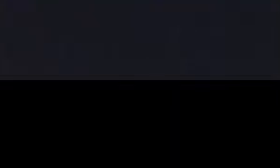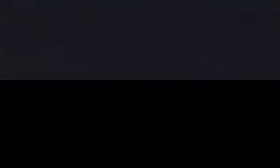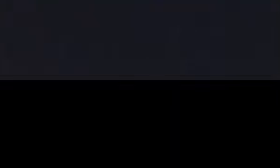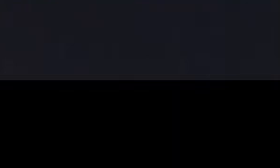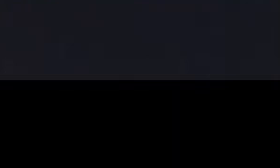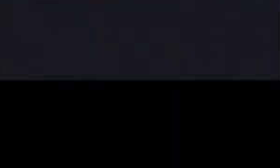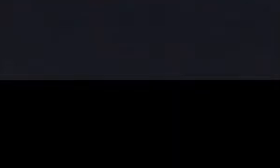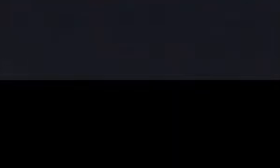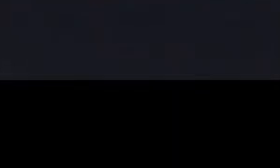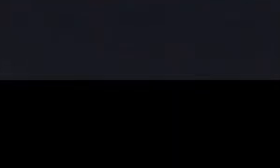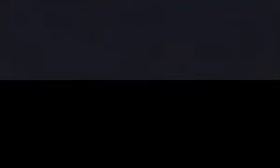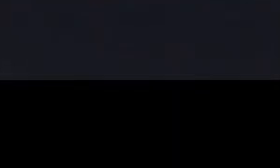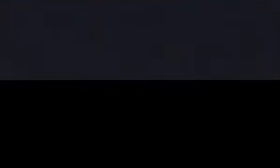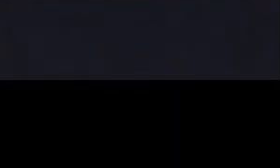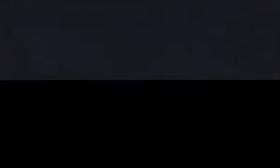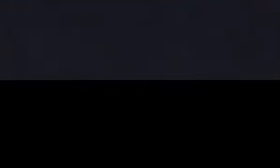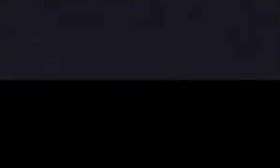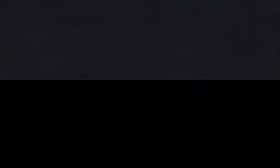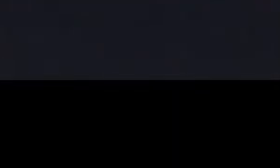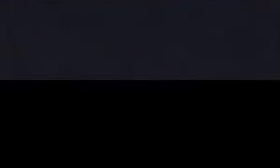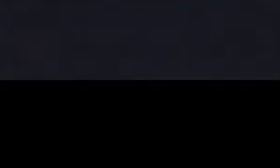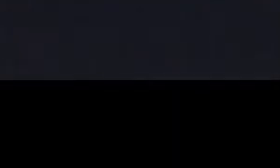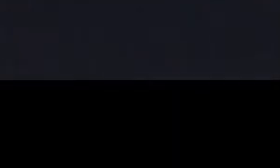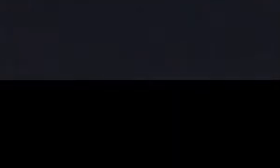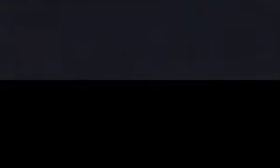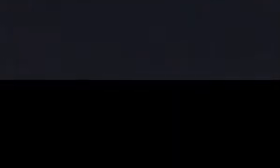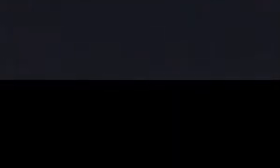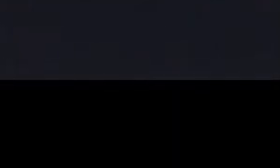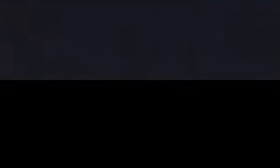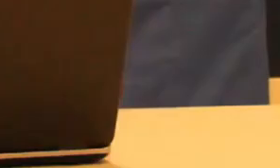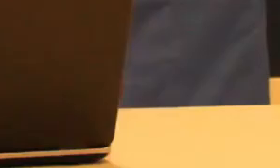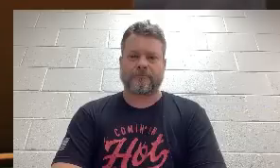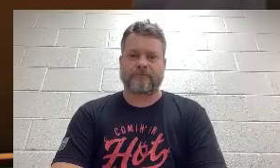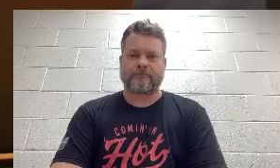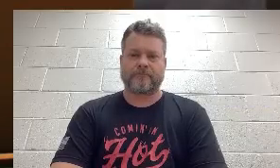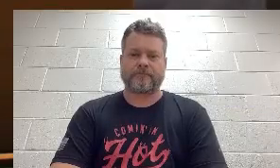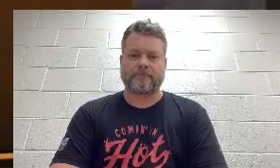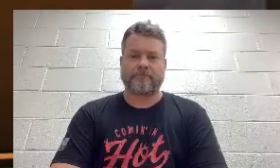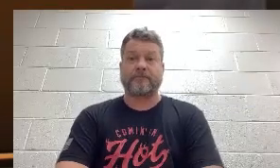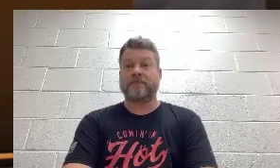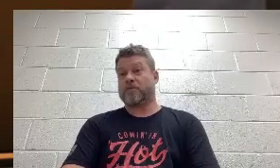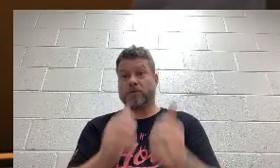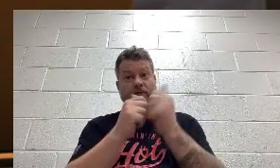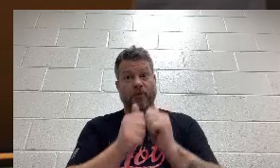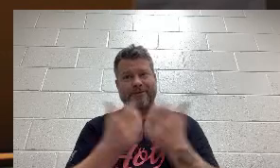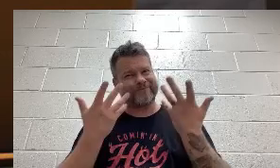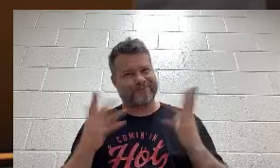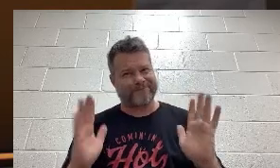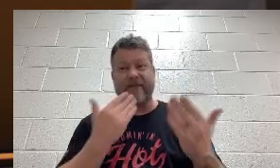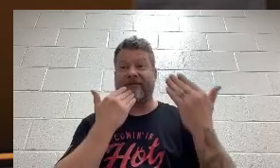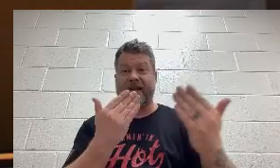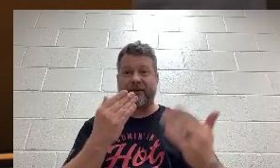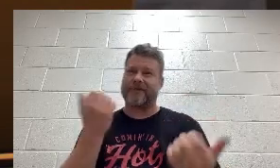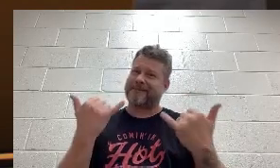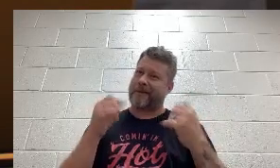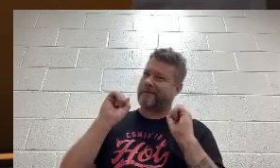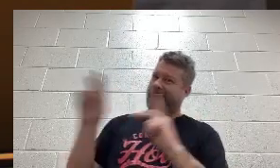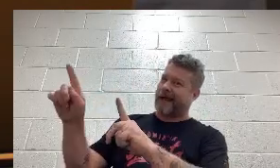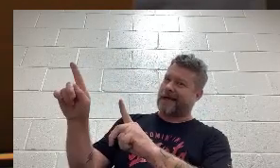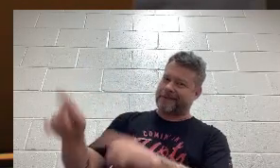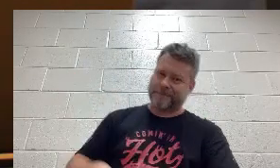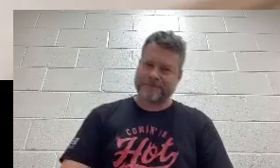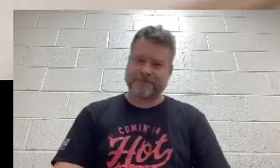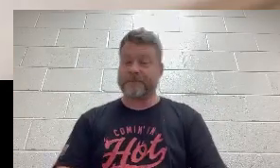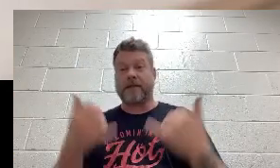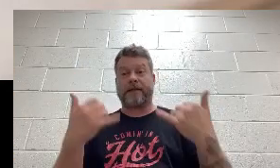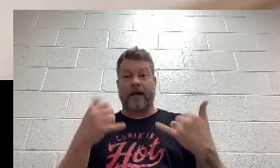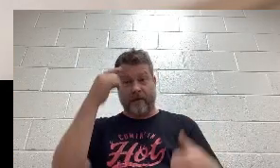That's all for sports. Thanks and back to you. Now for the Braille and ASL sign of the month. Hi,